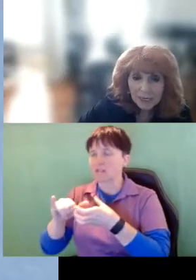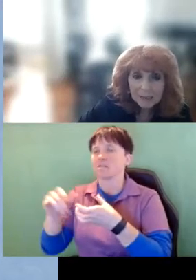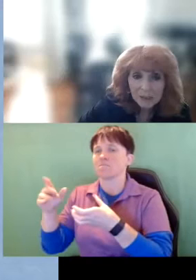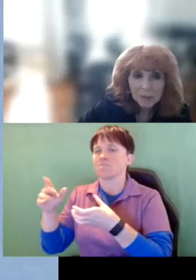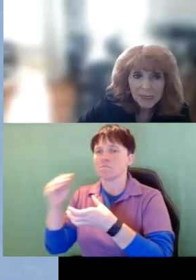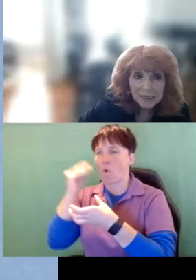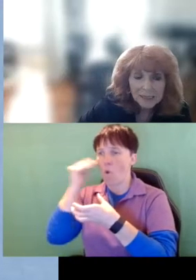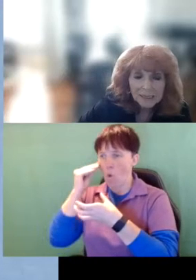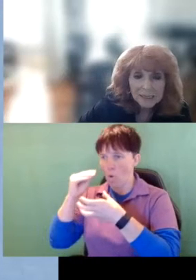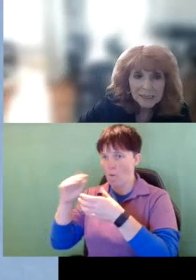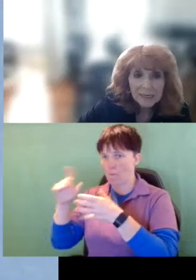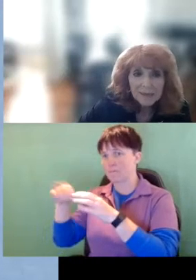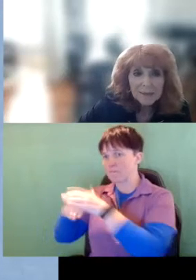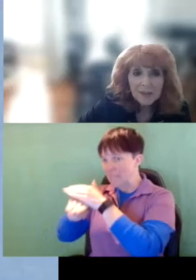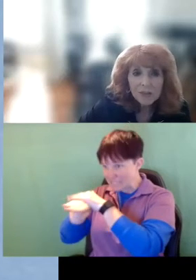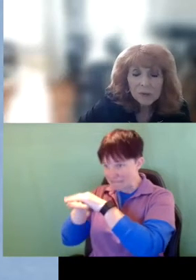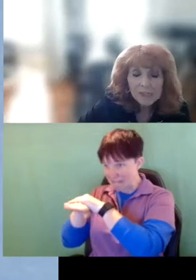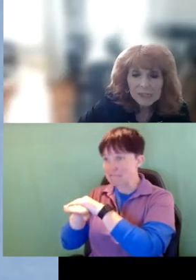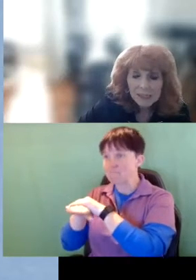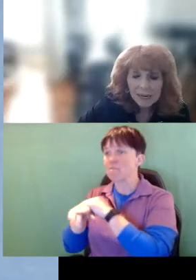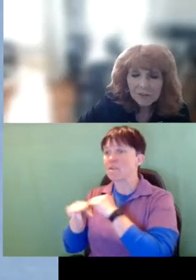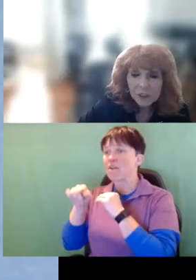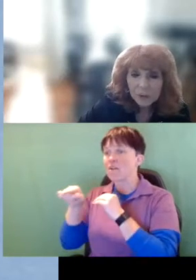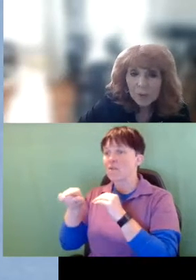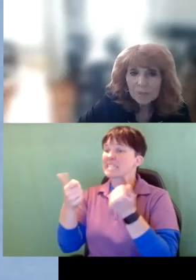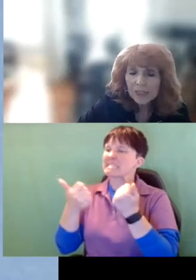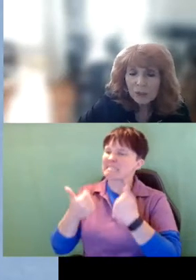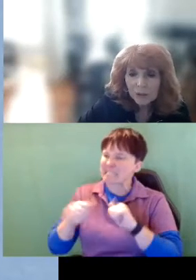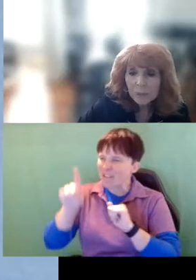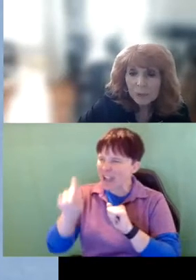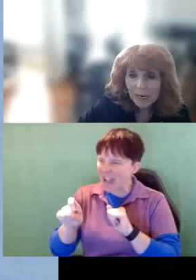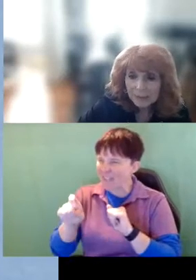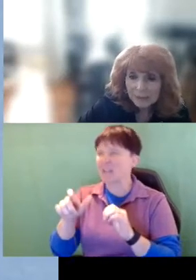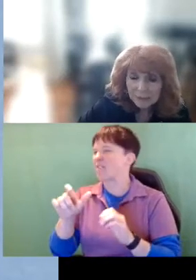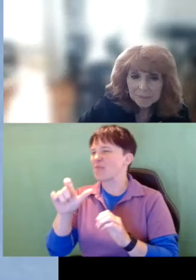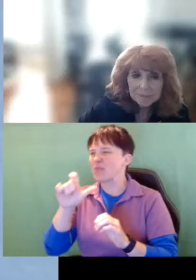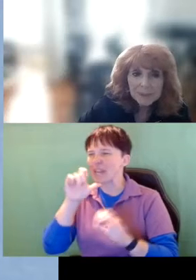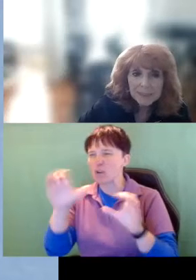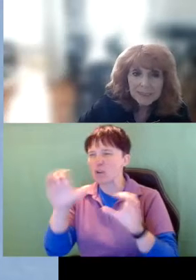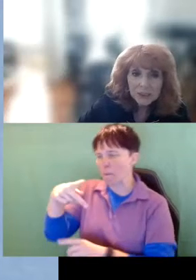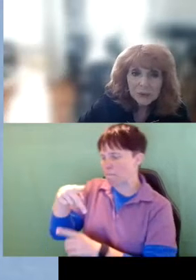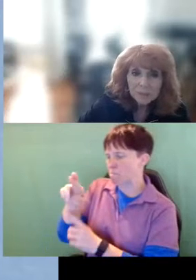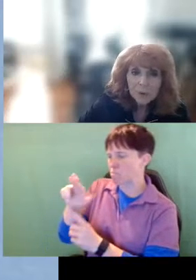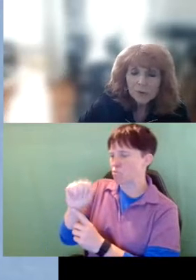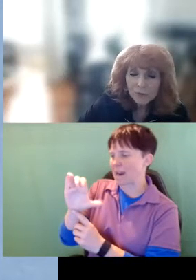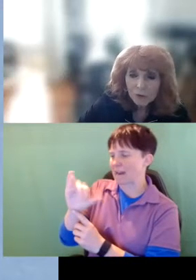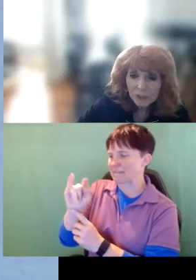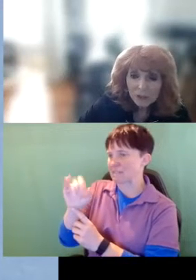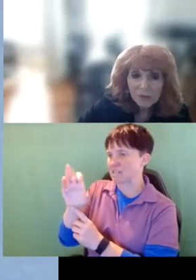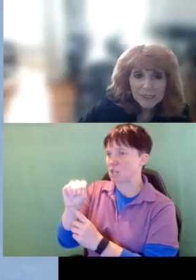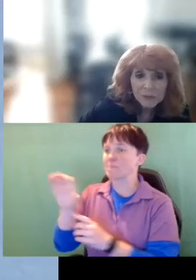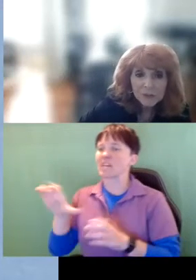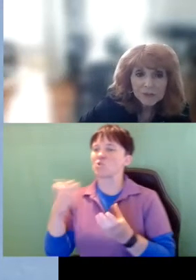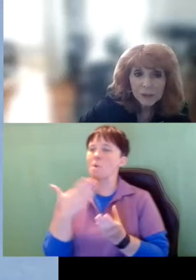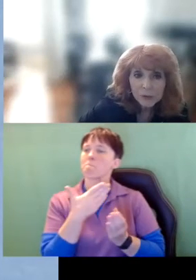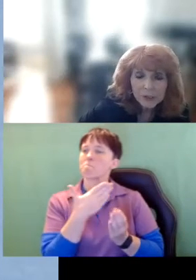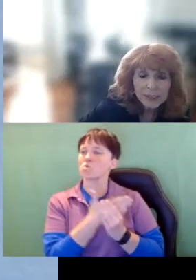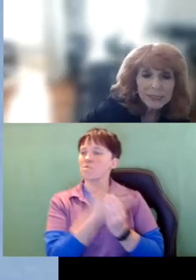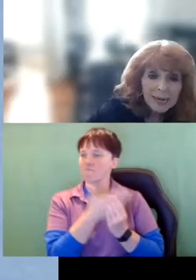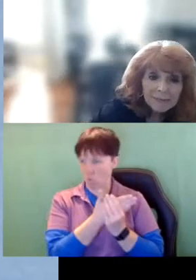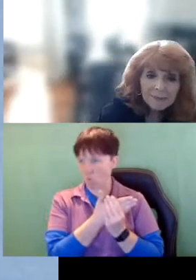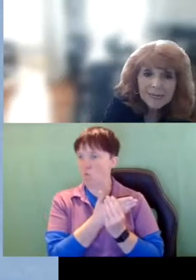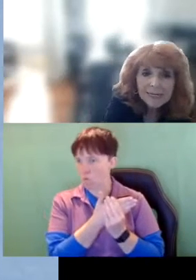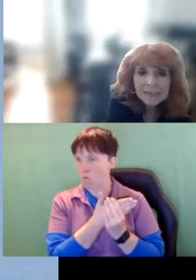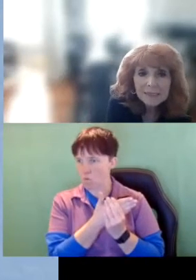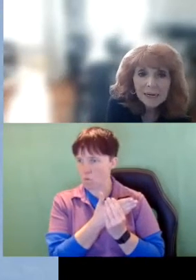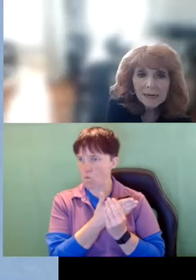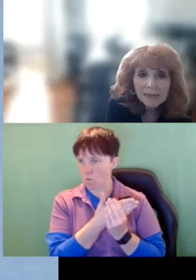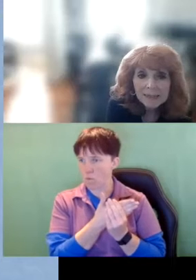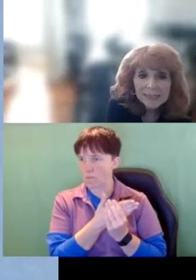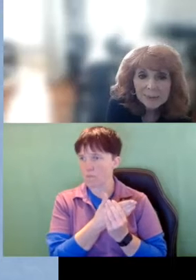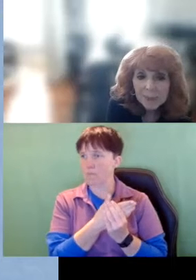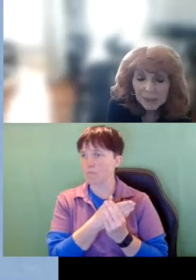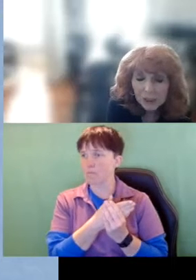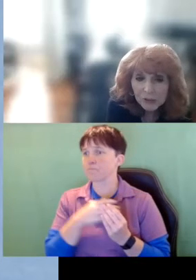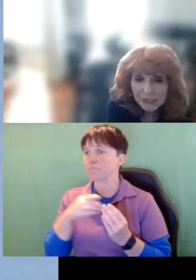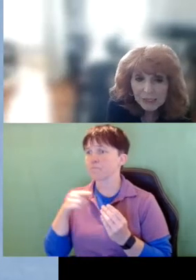Open hands open access they don’t do a practicum they do a portfolio that is reviewed and then